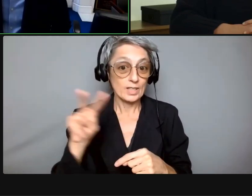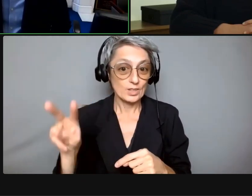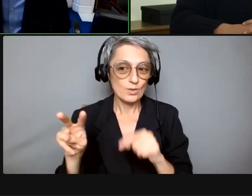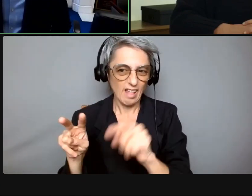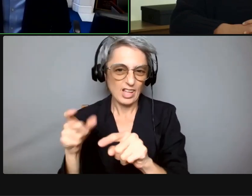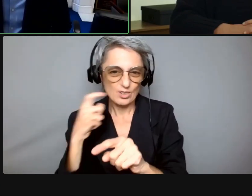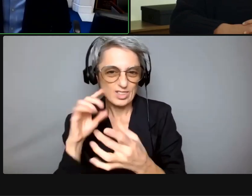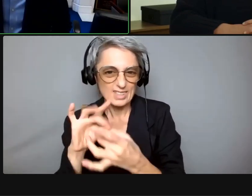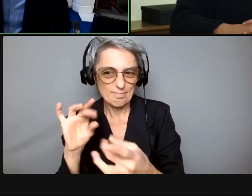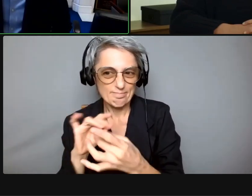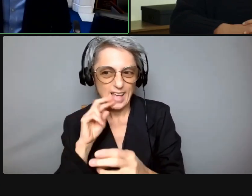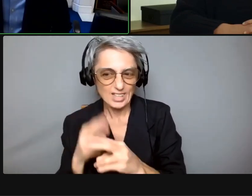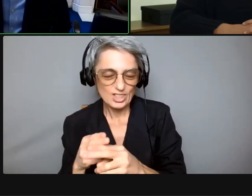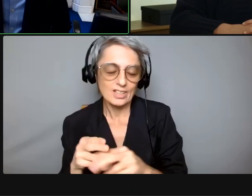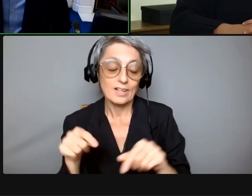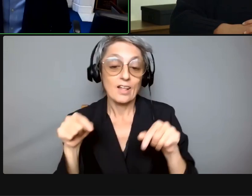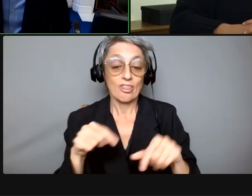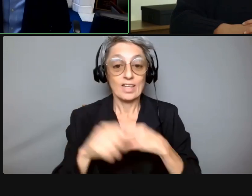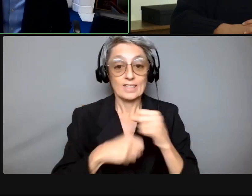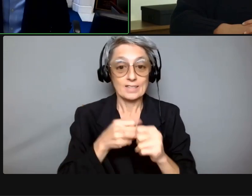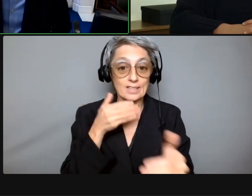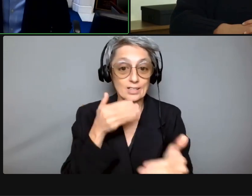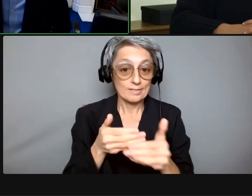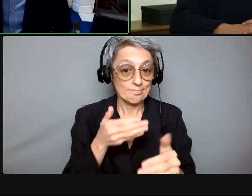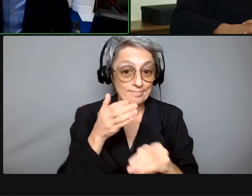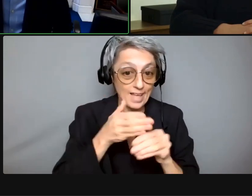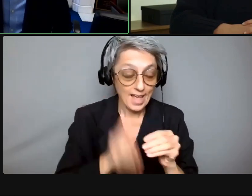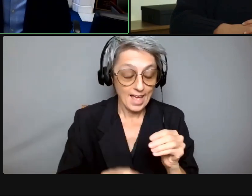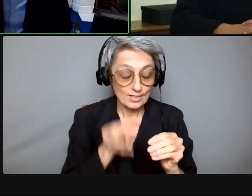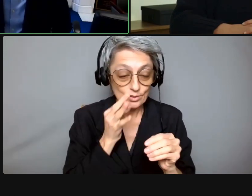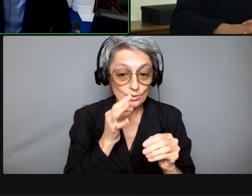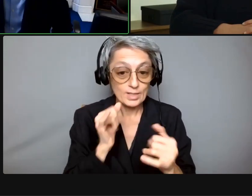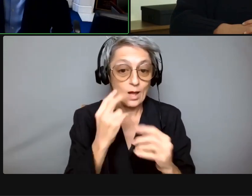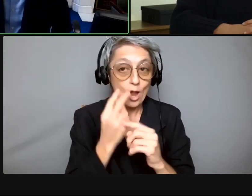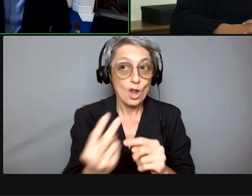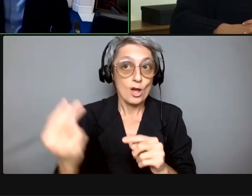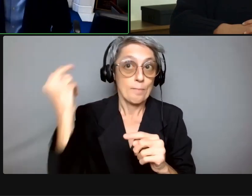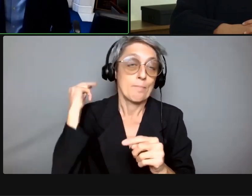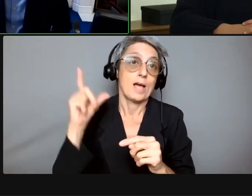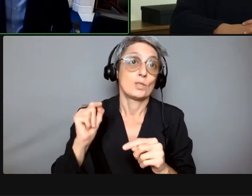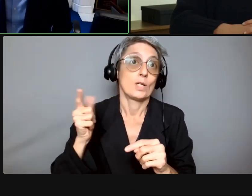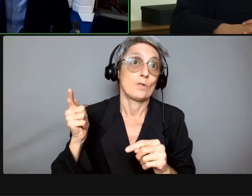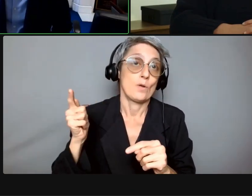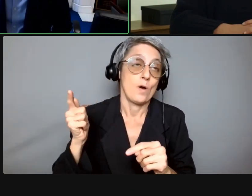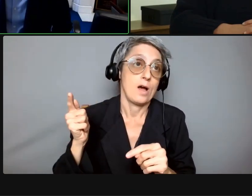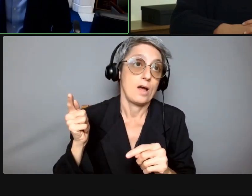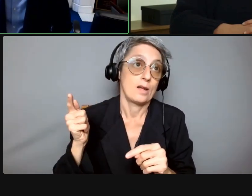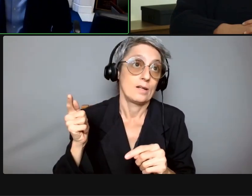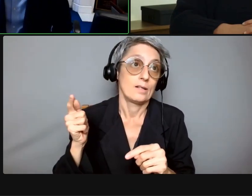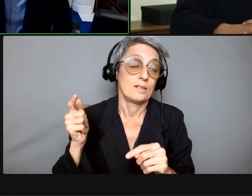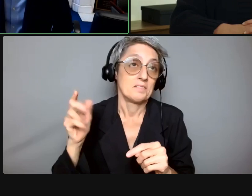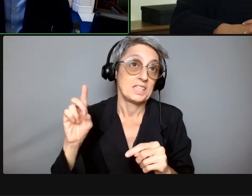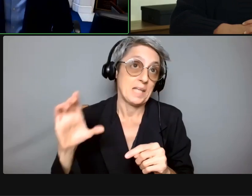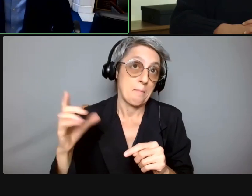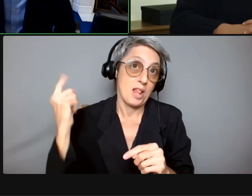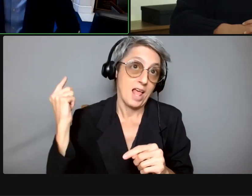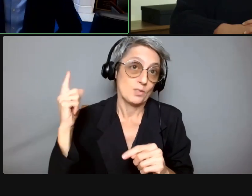we end this year looking back on where we were last year at this time of an incredible high. It's almost a year ago